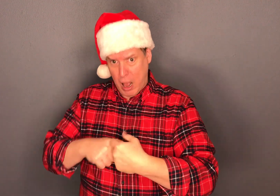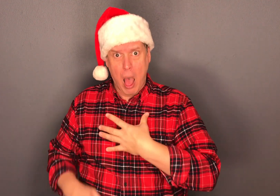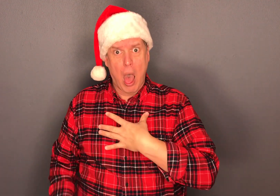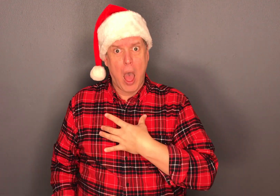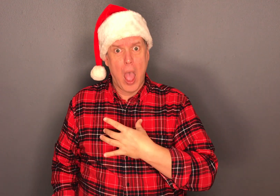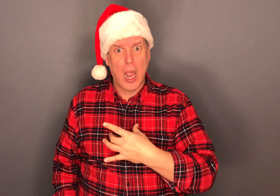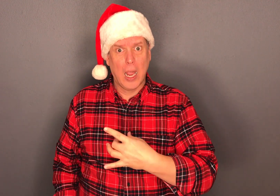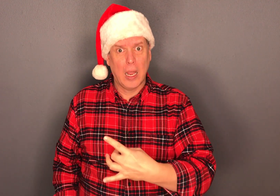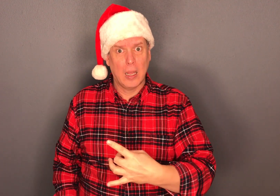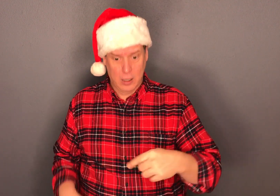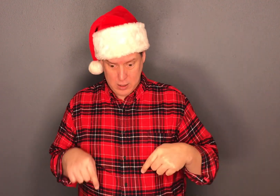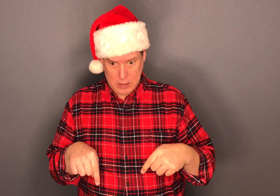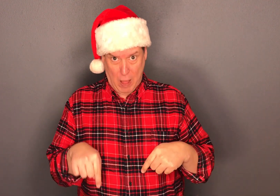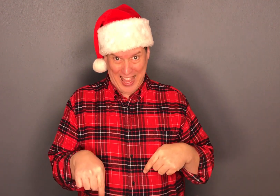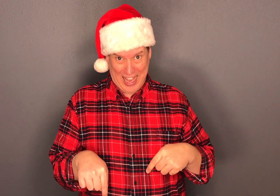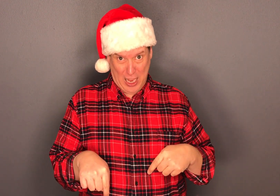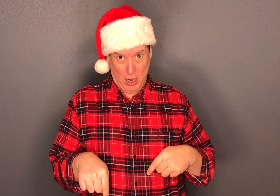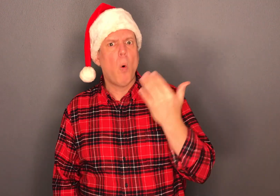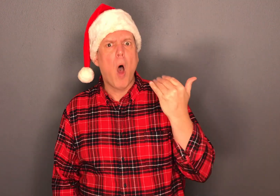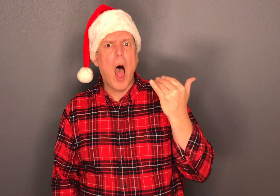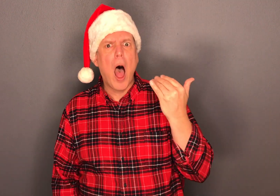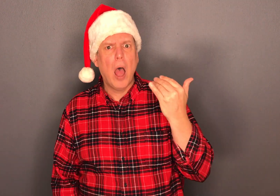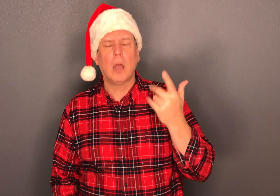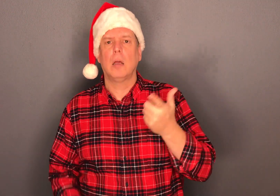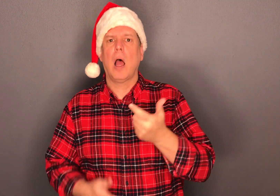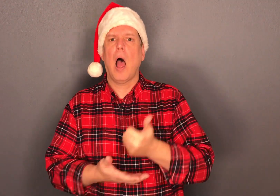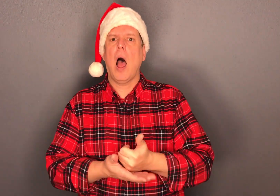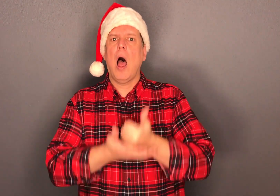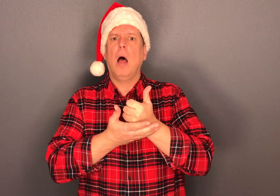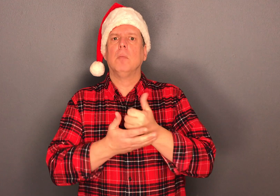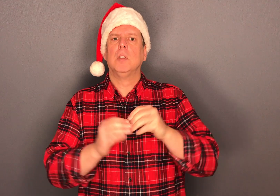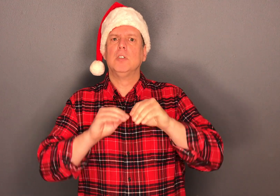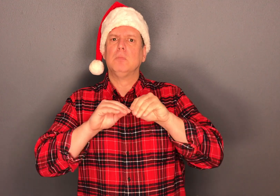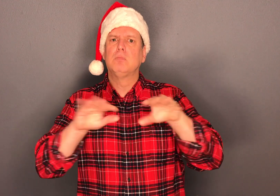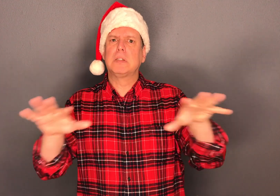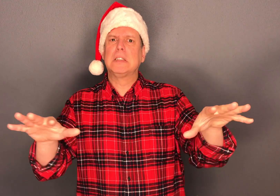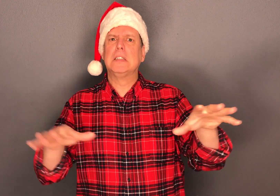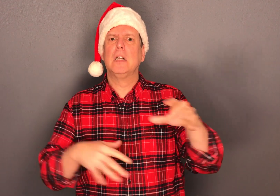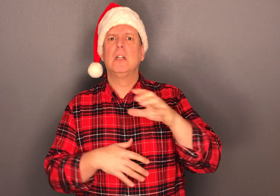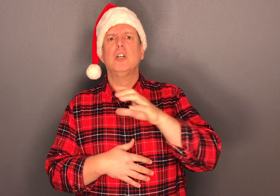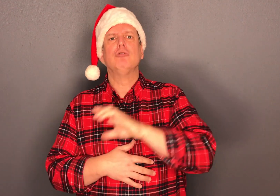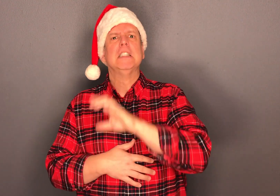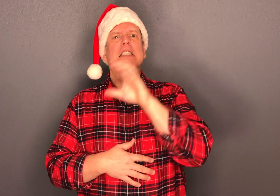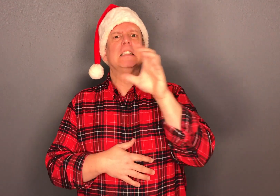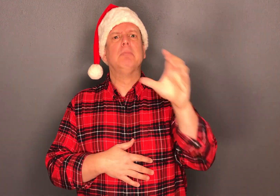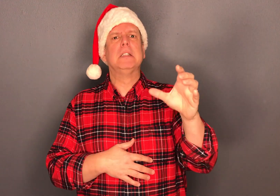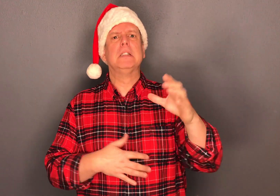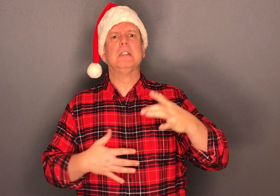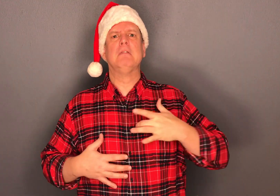hey hit the like button down there and I'll tell you why because you helped to